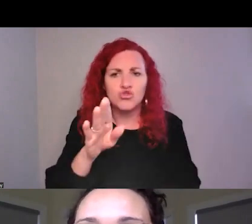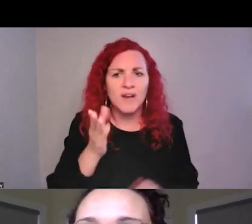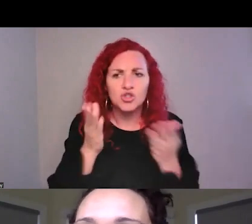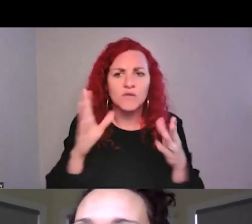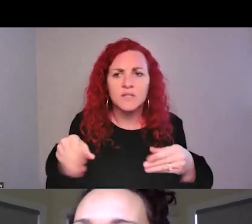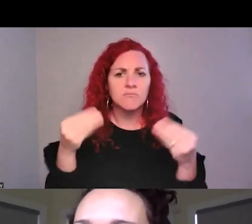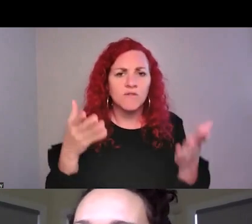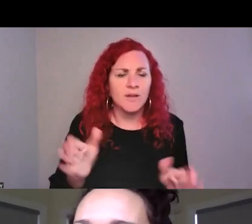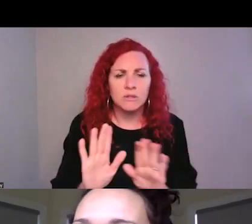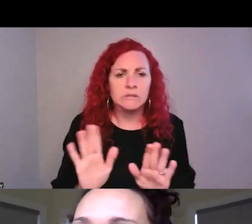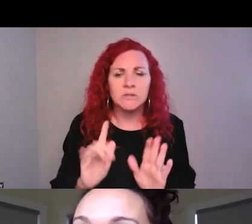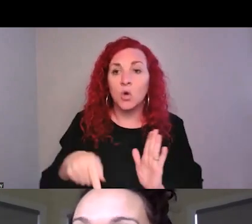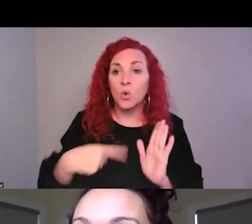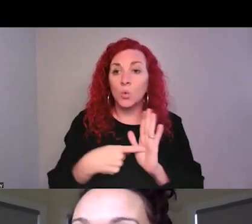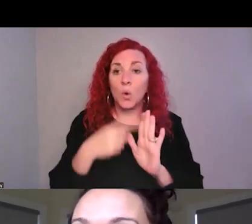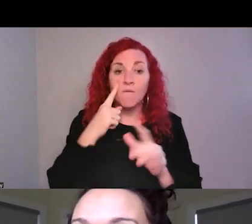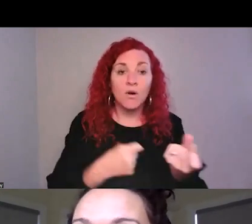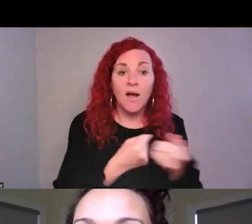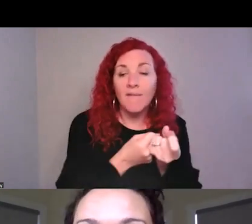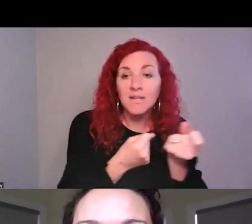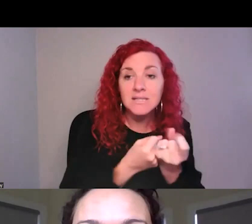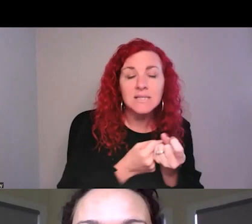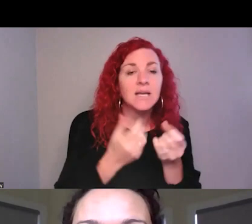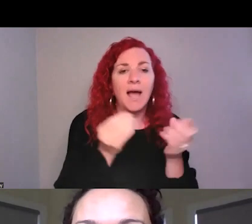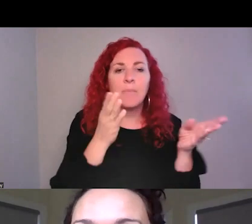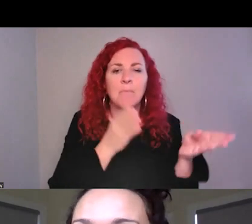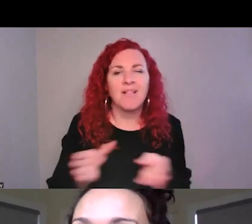WE HAVE A ROLE IN ADD 0 KACY AND PLANNING.